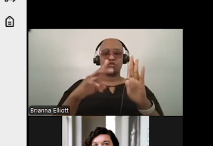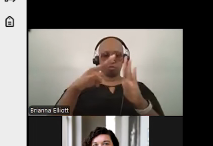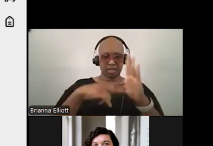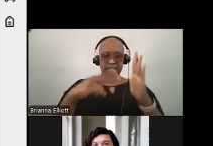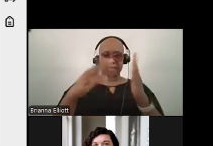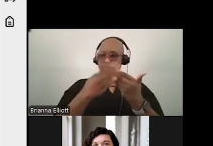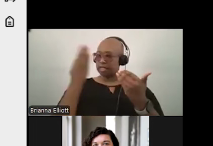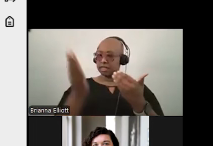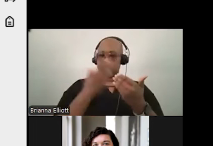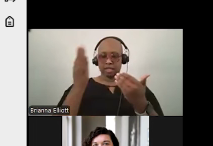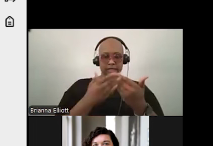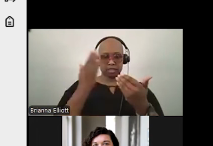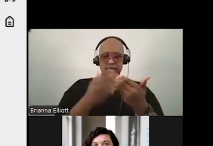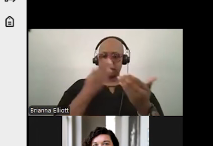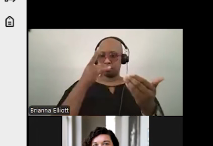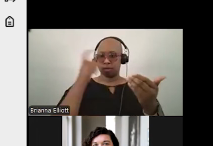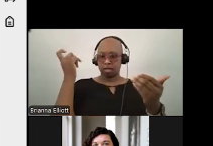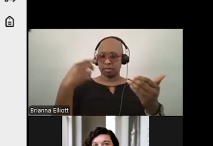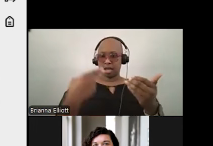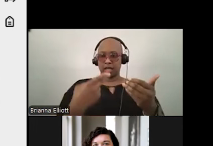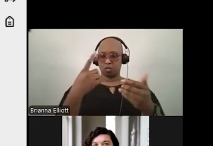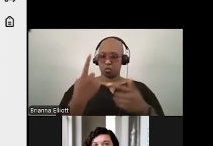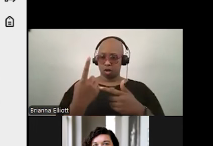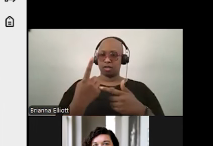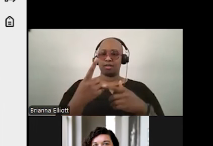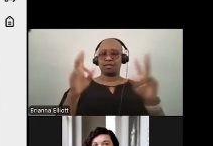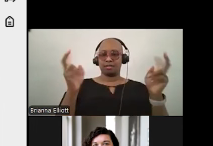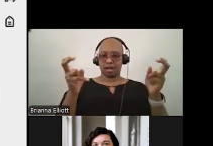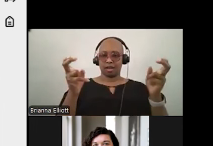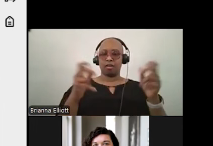there because my H1 is just the title. But you can imagine if there were a bunch of subheadings, they